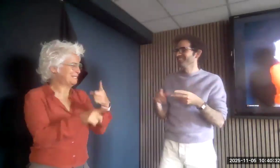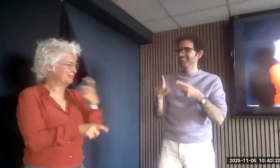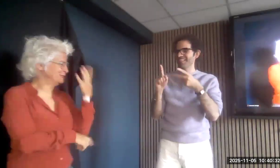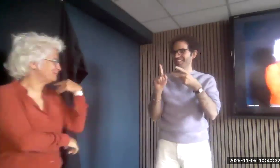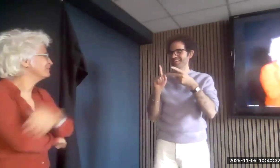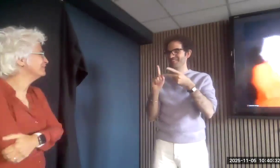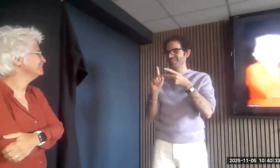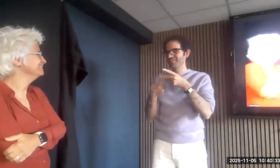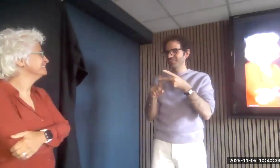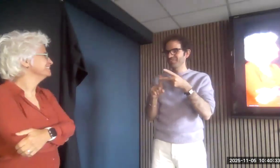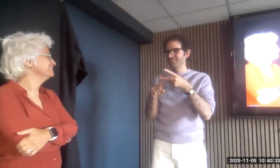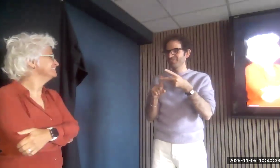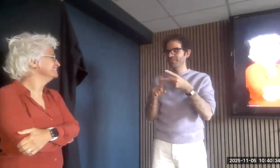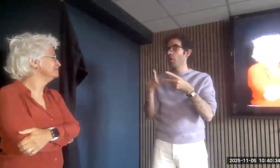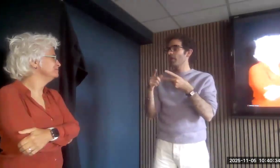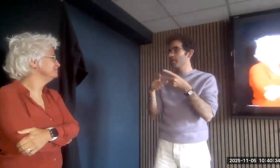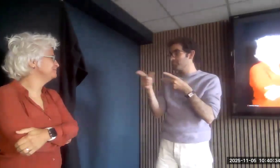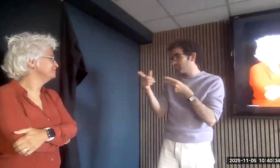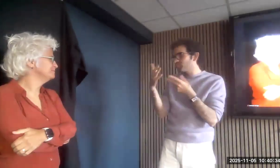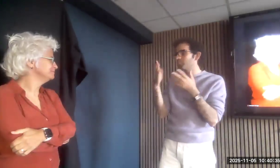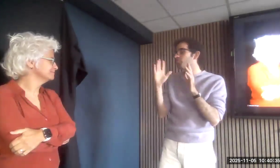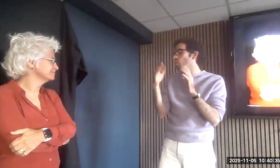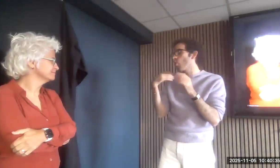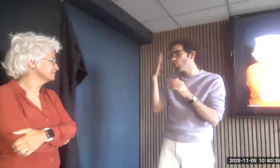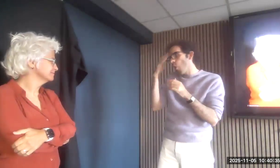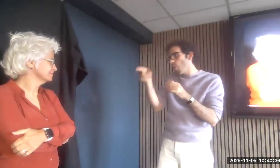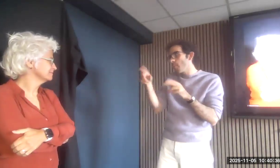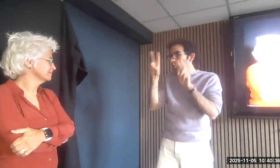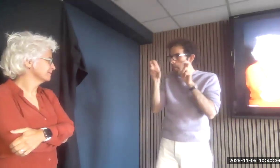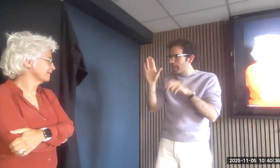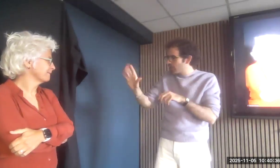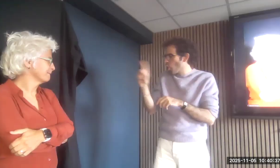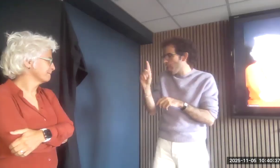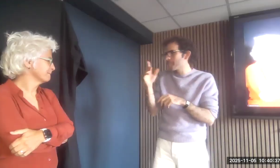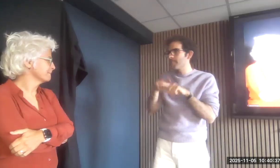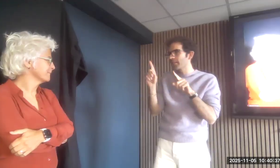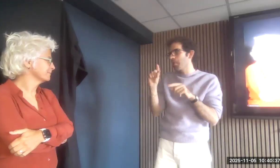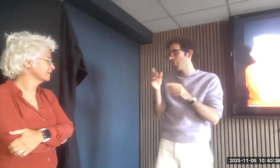I think they have the same. yeah, I've had this question before.